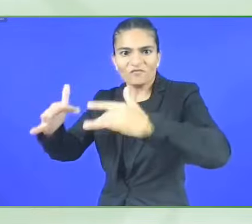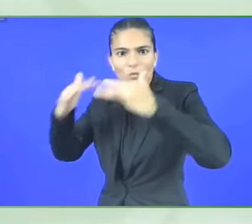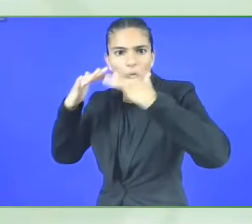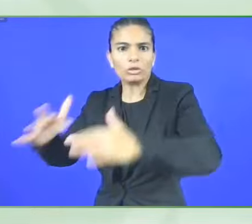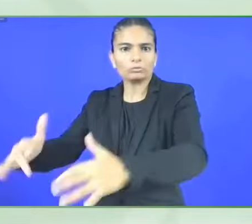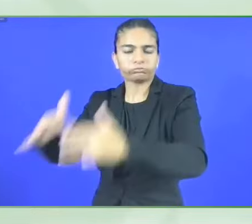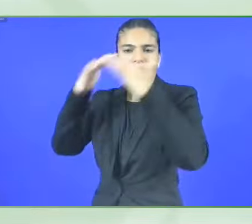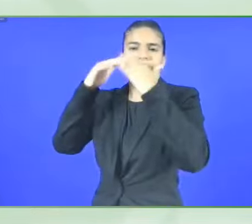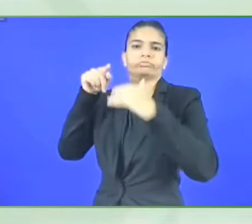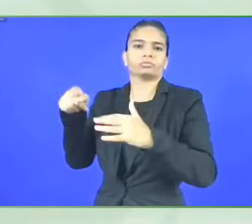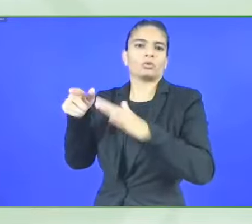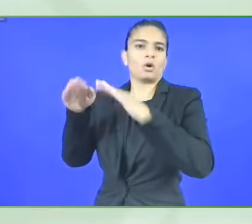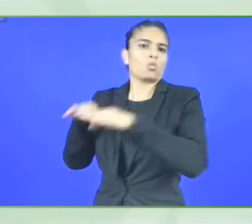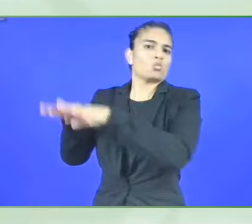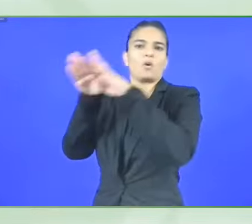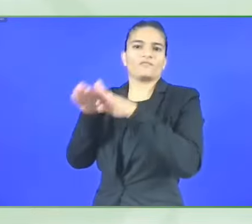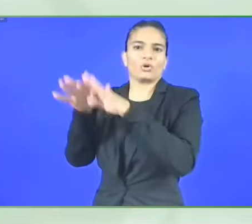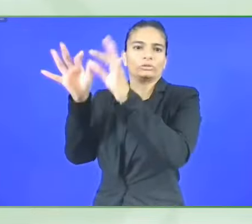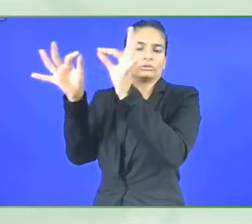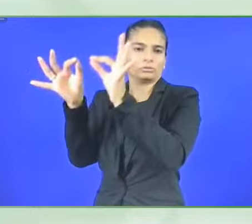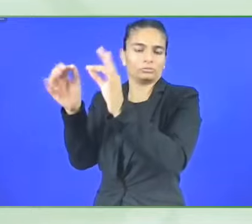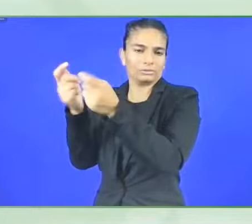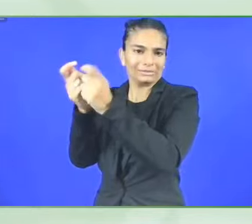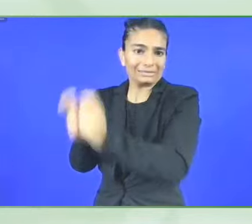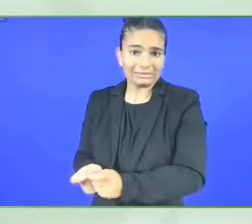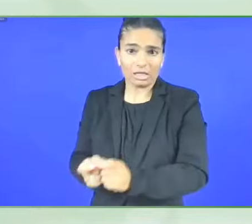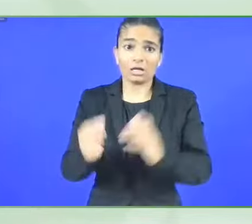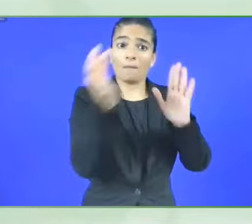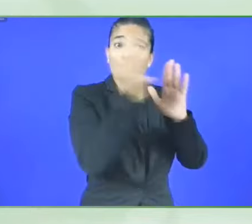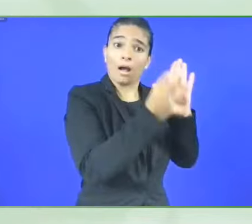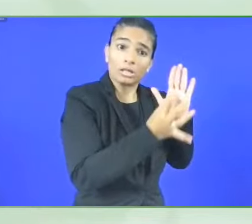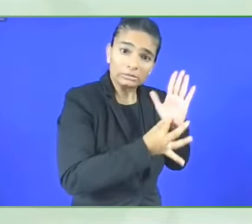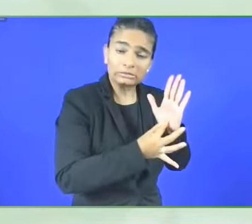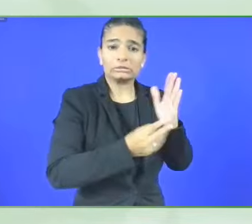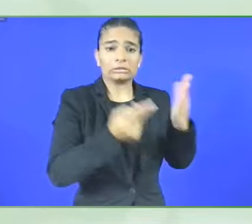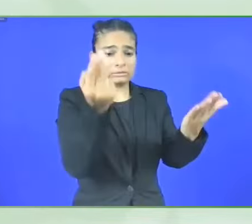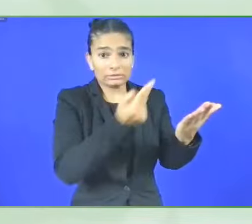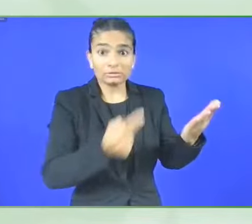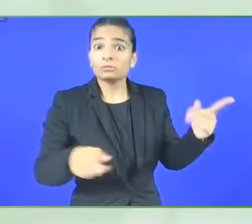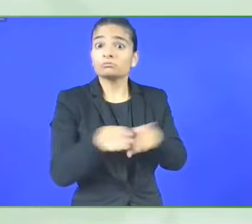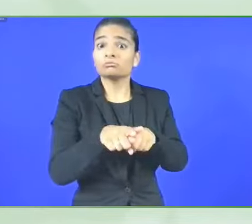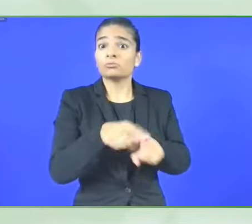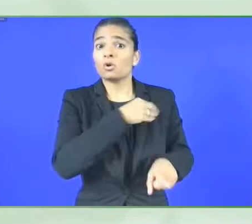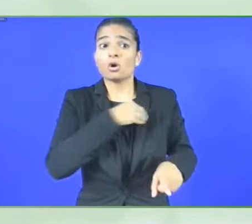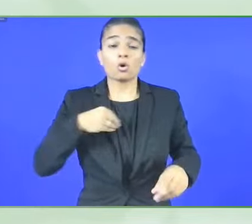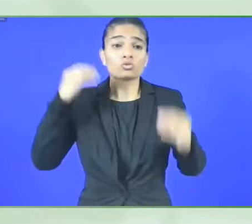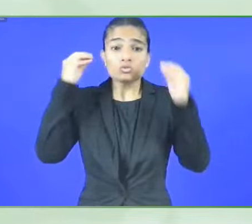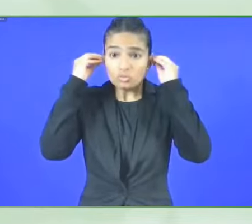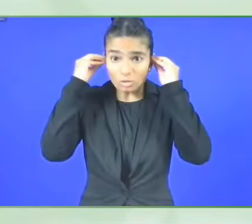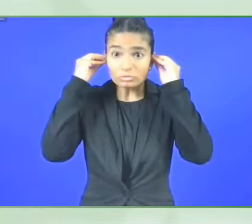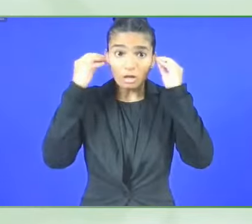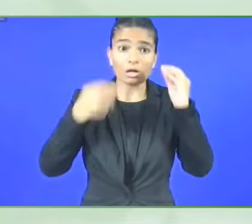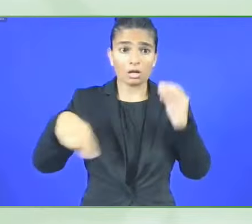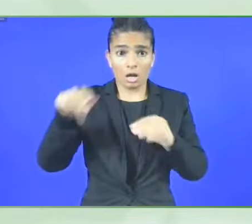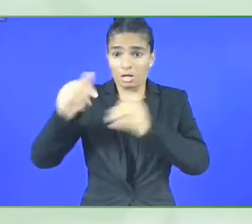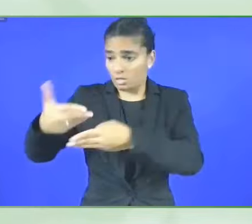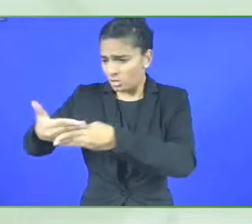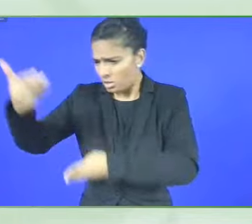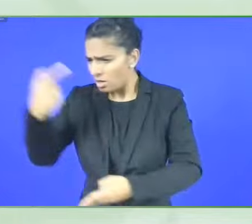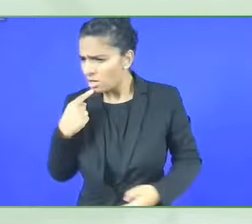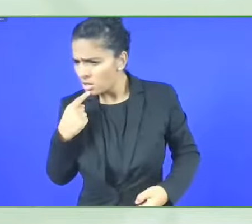Need support to talk about design, which is why it is billing through policies.